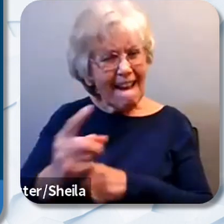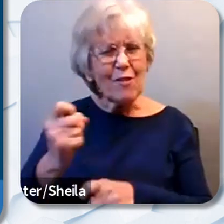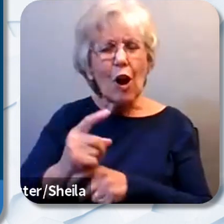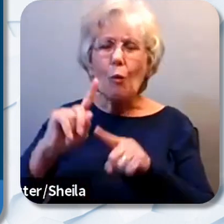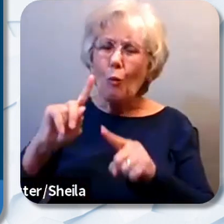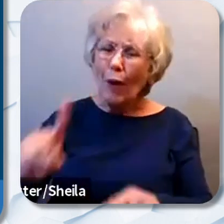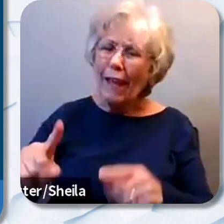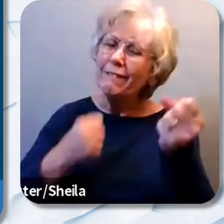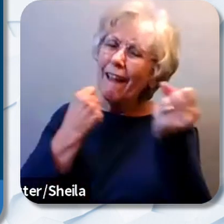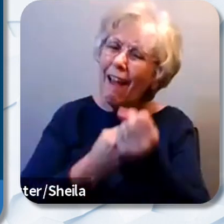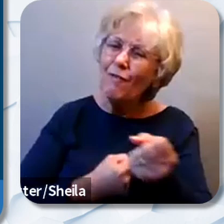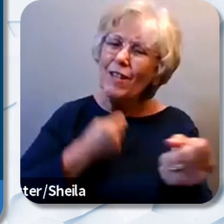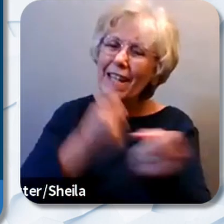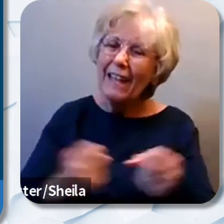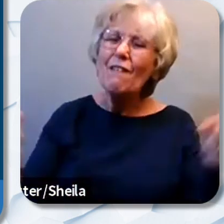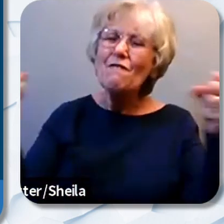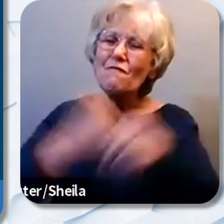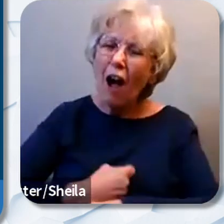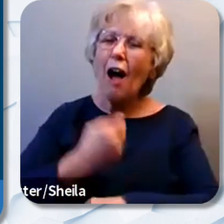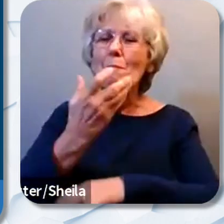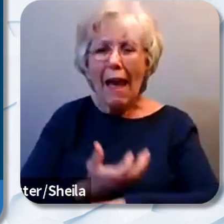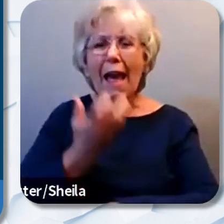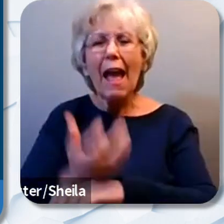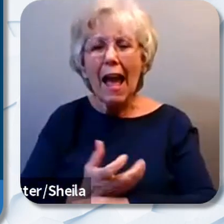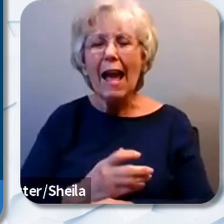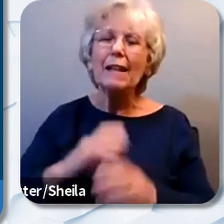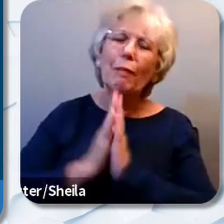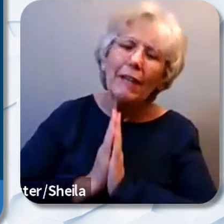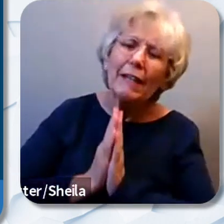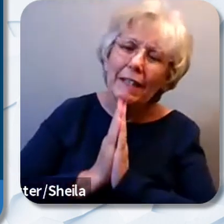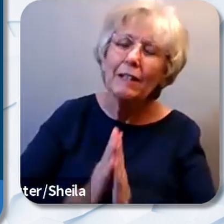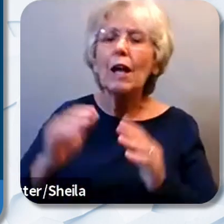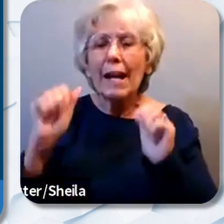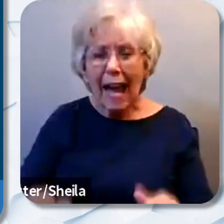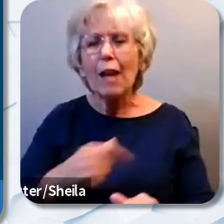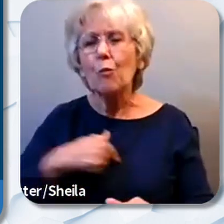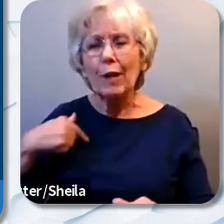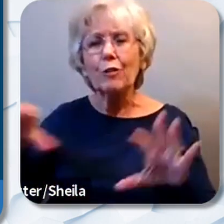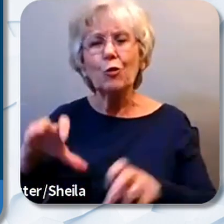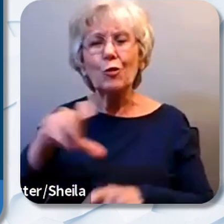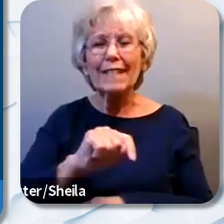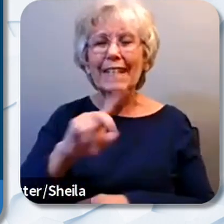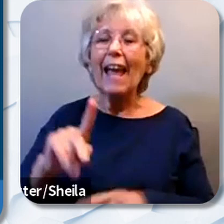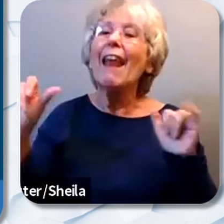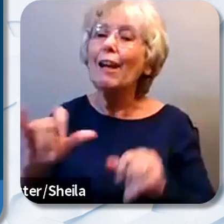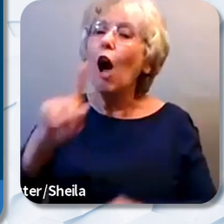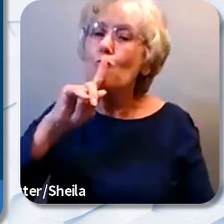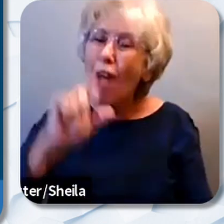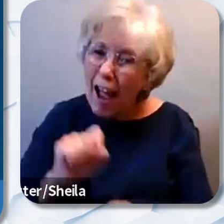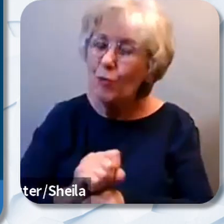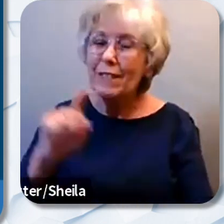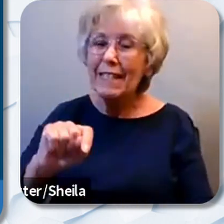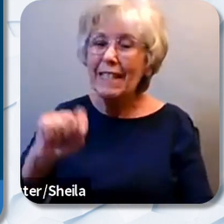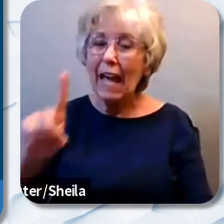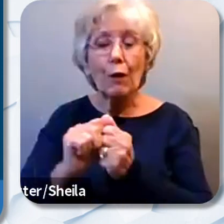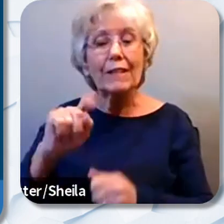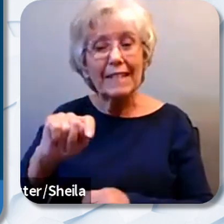I thought I like begged pleaded can we do tk and like a real tk with tk learning environments. And